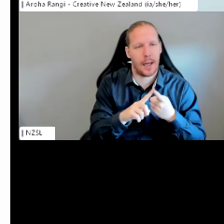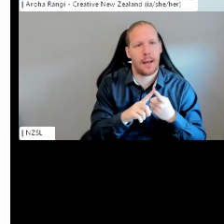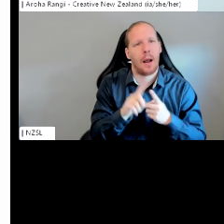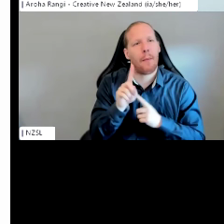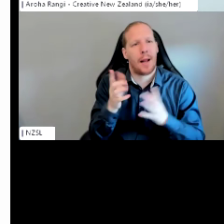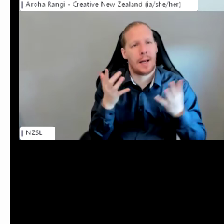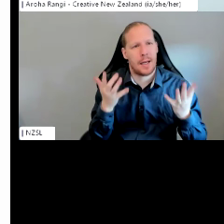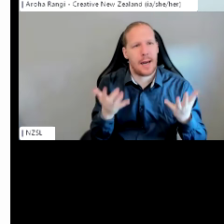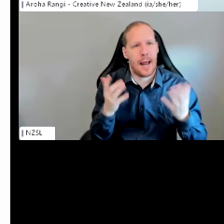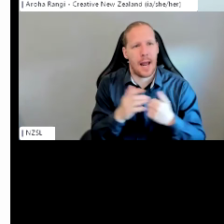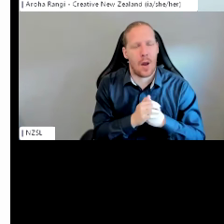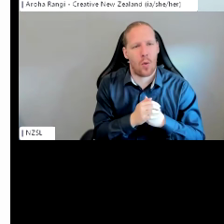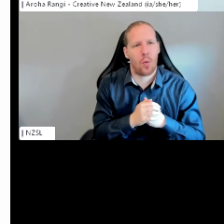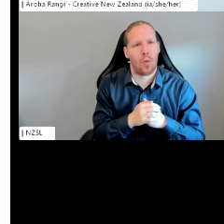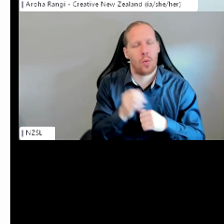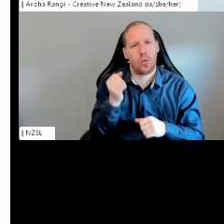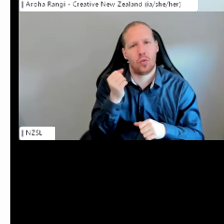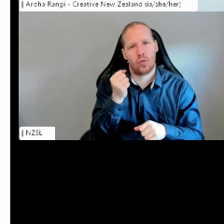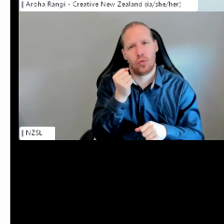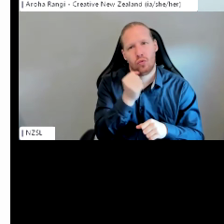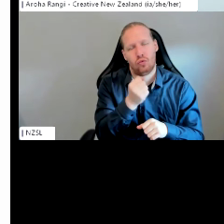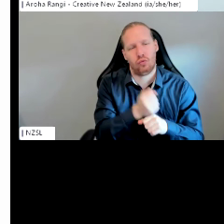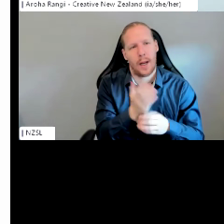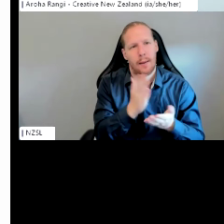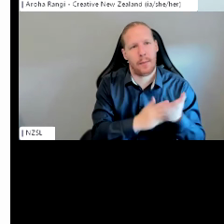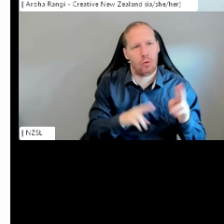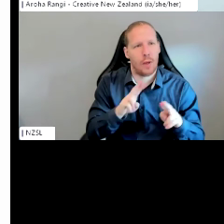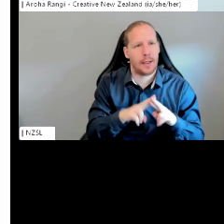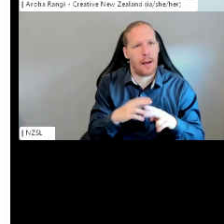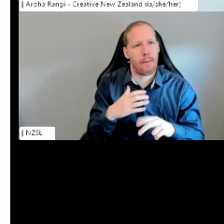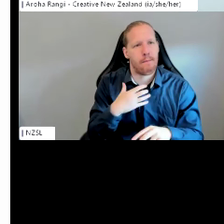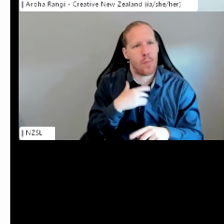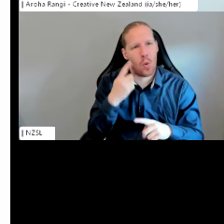um with grand grandchildren that kind of thing. or they travel more or they are more flexible or